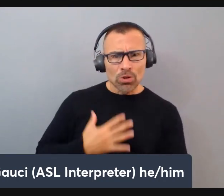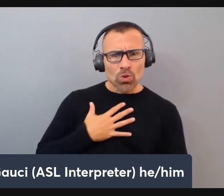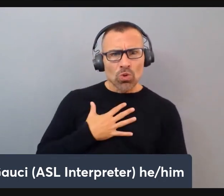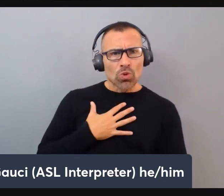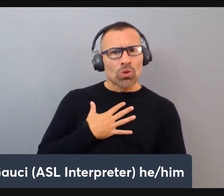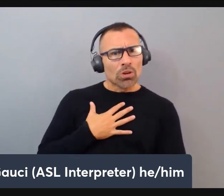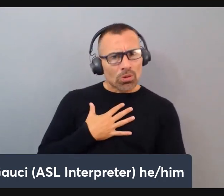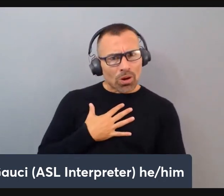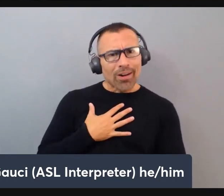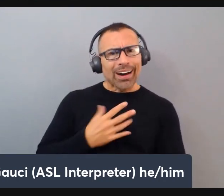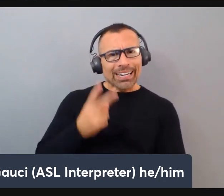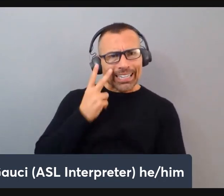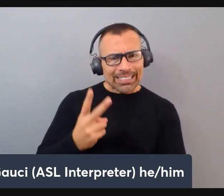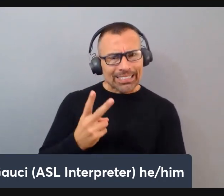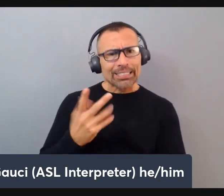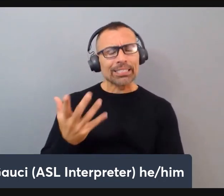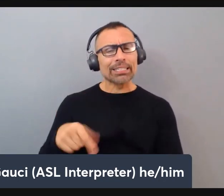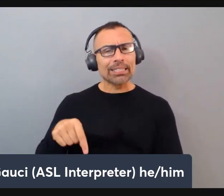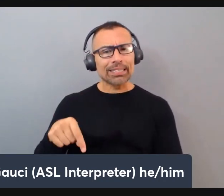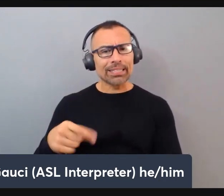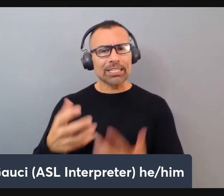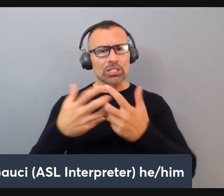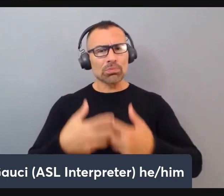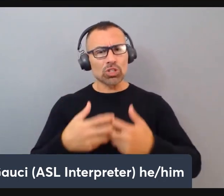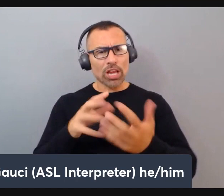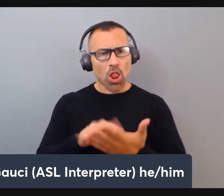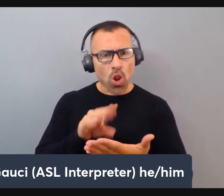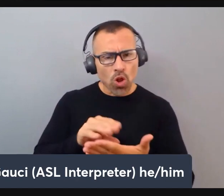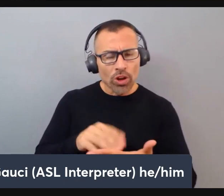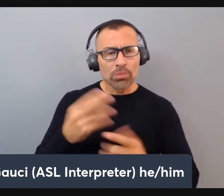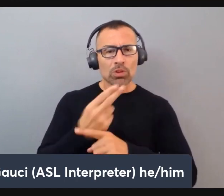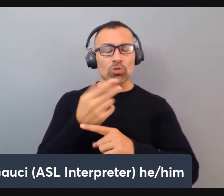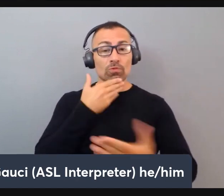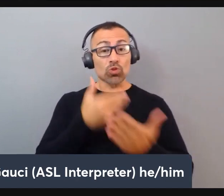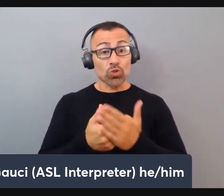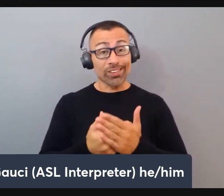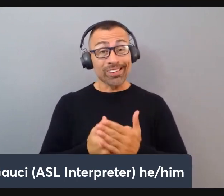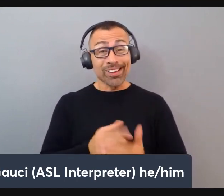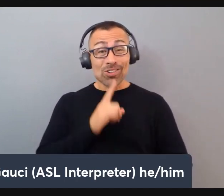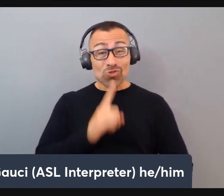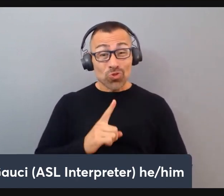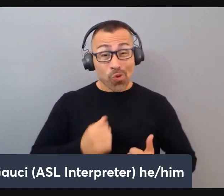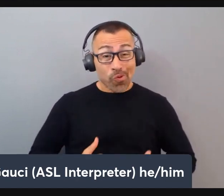I see, you know, actual lives being saved. I was like, wow. It feels great to work on a system